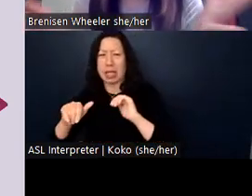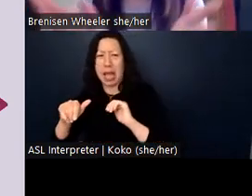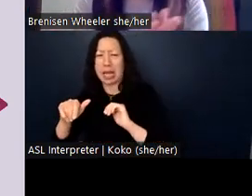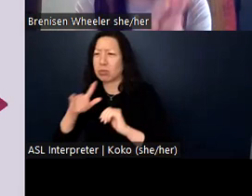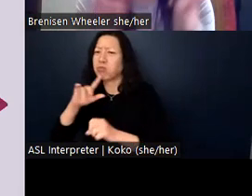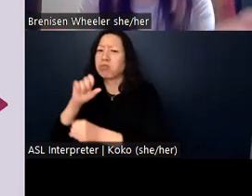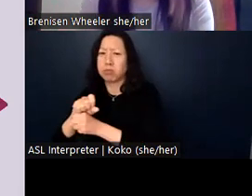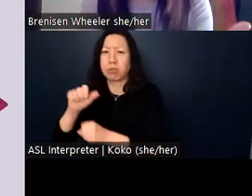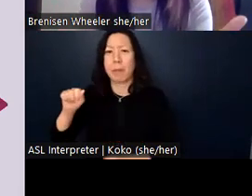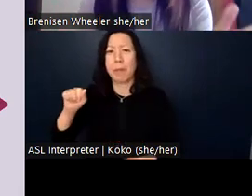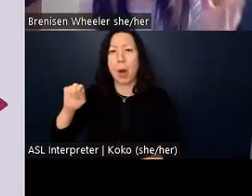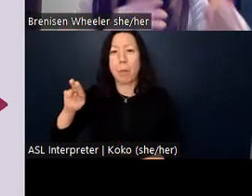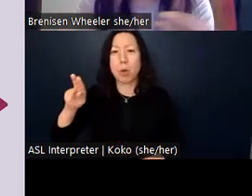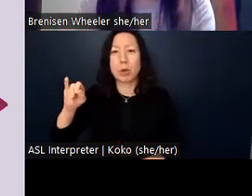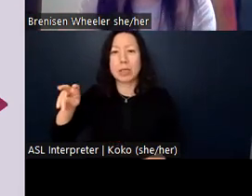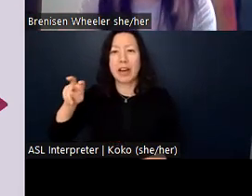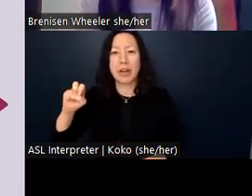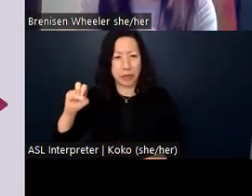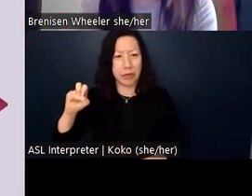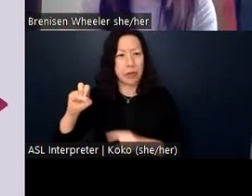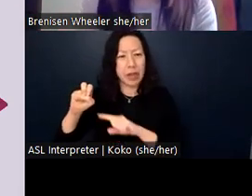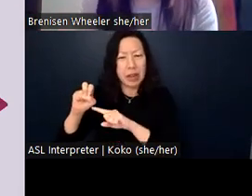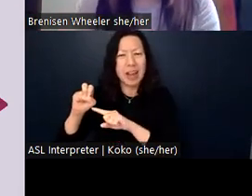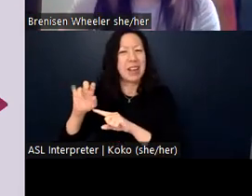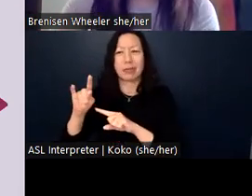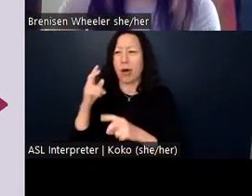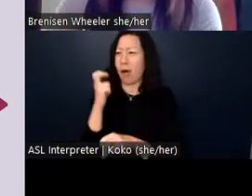that again it's a 12:15:12 continuum, and not necessarily static.